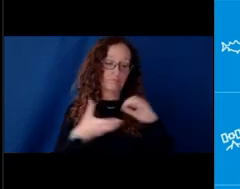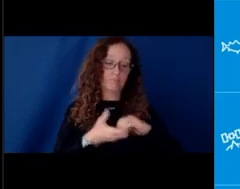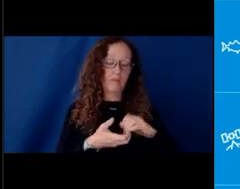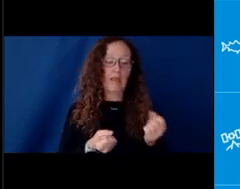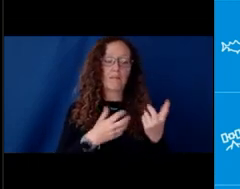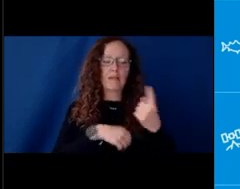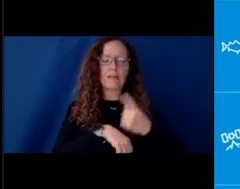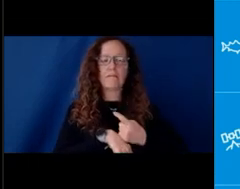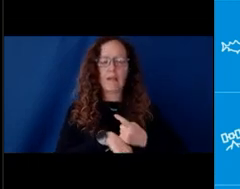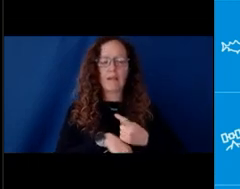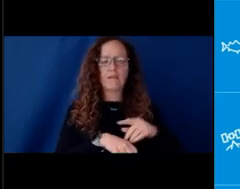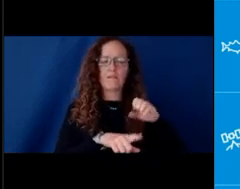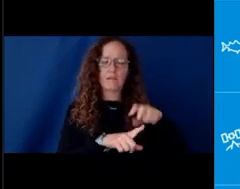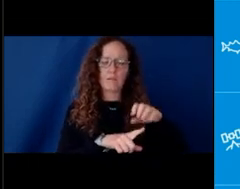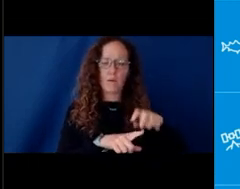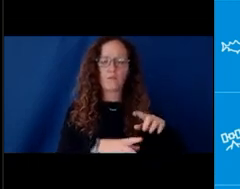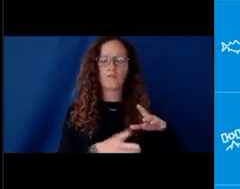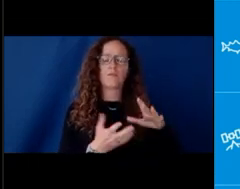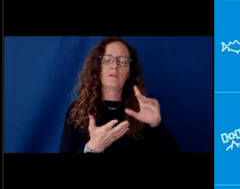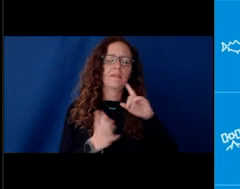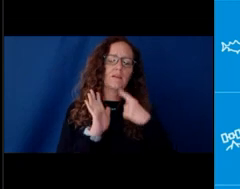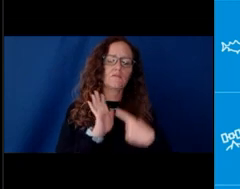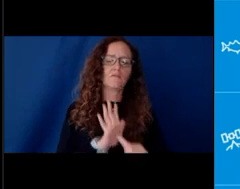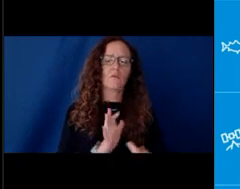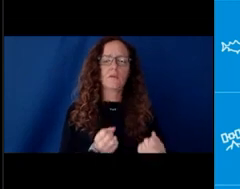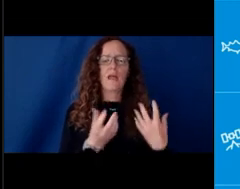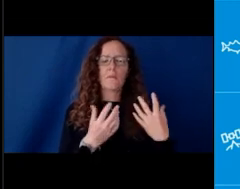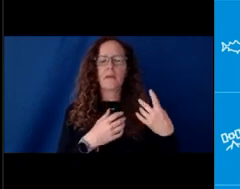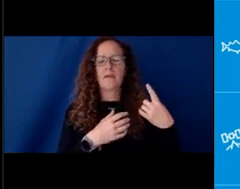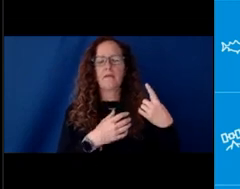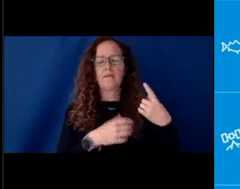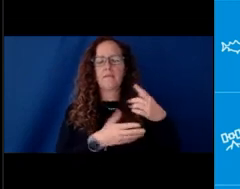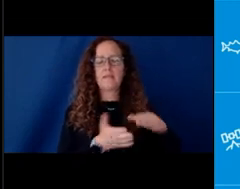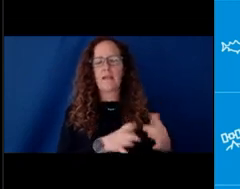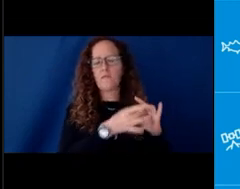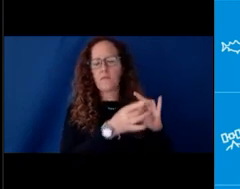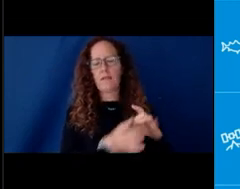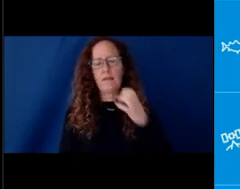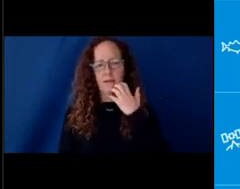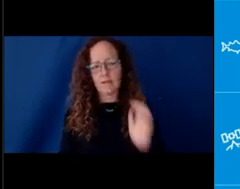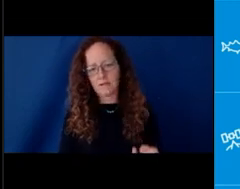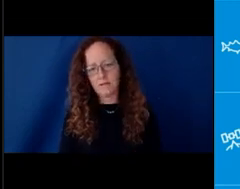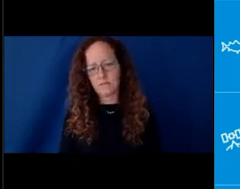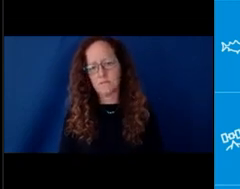heat attributable deaths, simplistically put. So in warmer climates, we see heat attributable